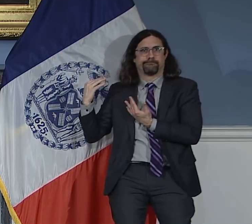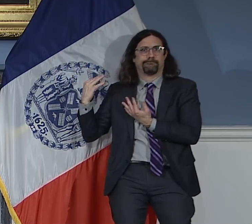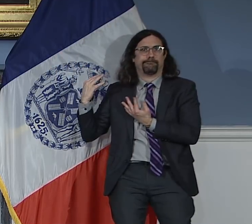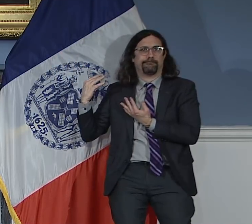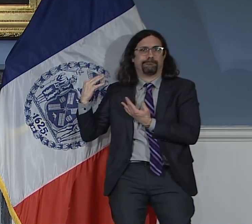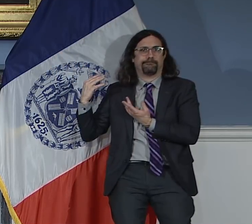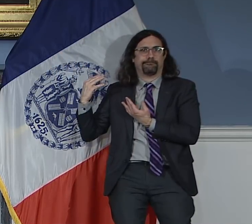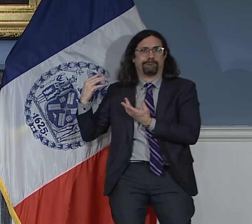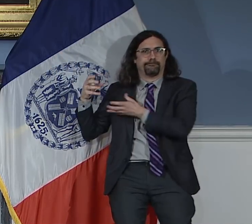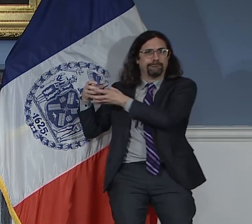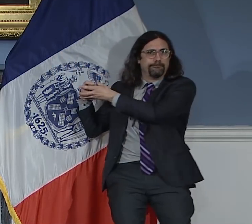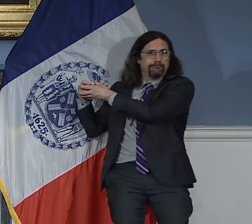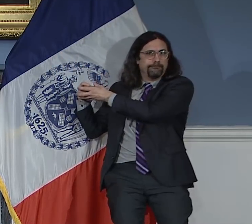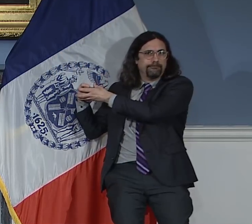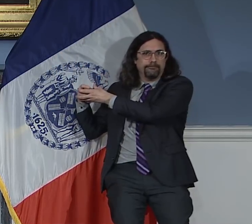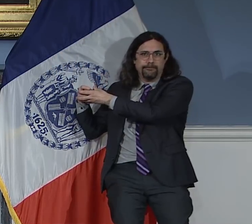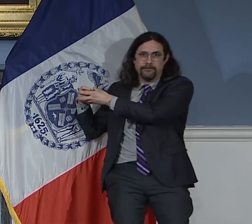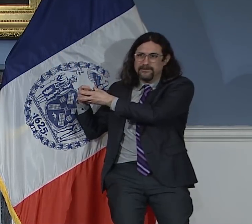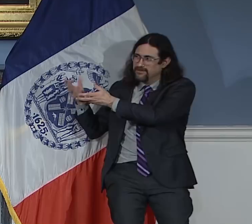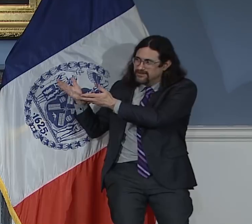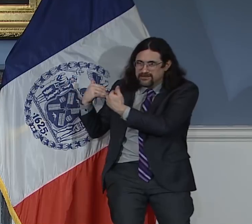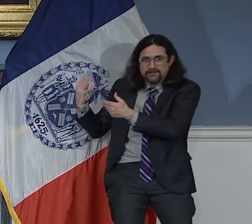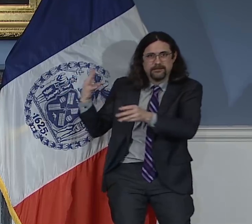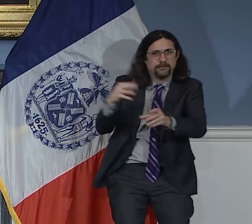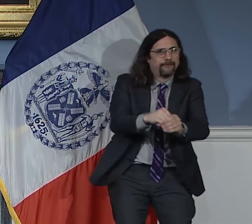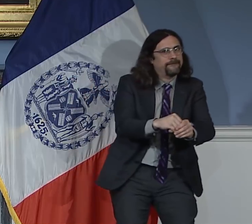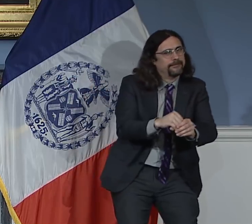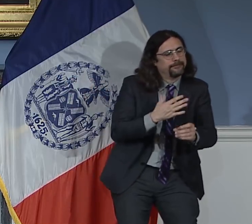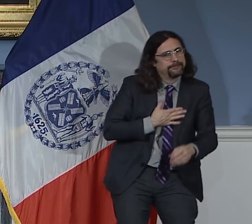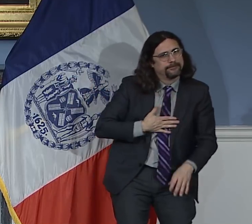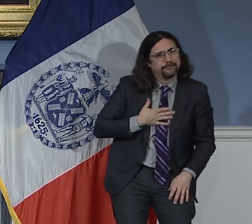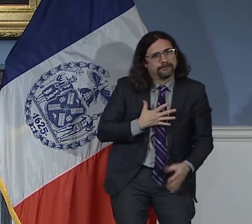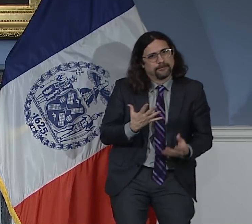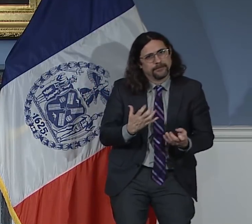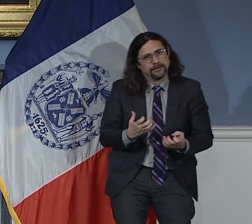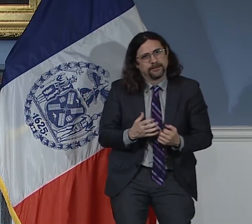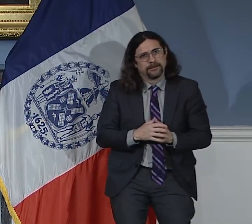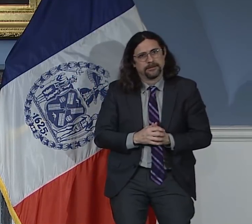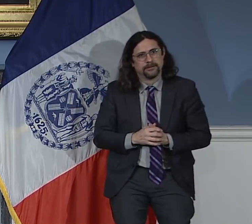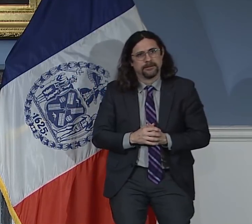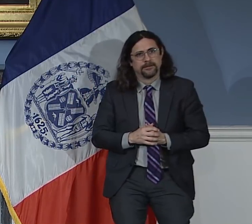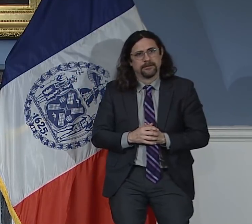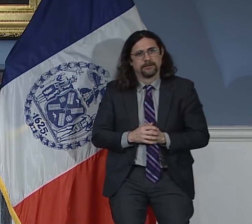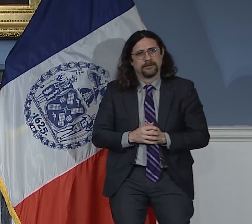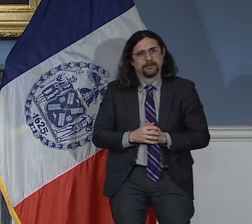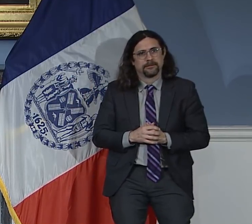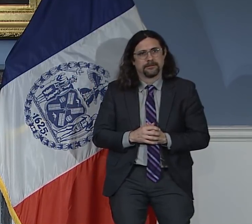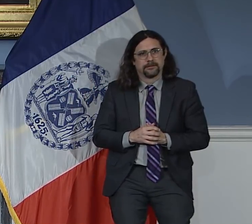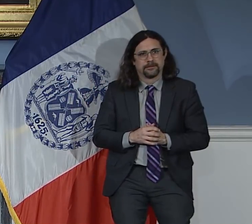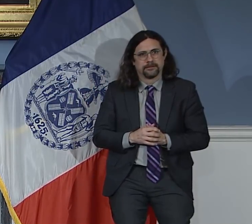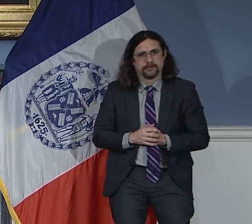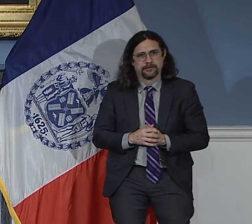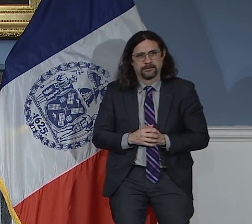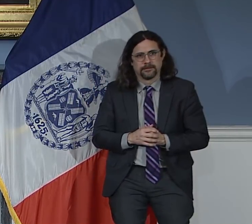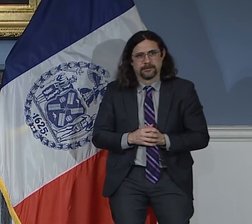THE FRONT. THE FRONT IS HERE IN NEW YORK CITY. ETL'SBE RYVE CLEAR. THIS IS A DIFFERENT KIND OF WAR, AND THE FRONT ISI RG HT RHEE IN NEW YORK CITY.